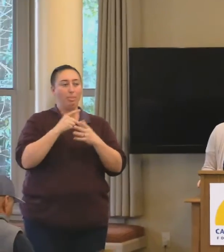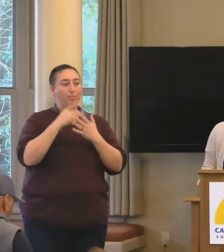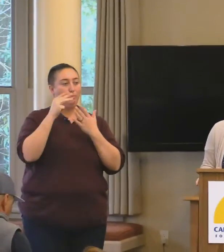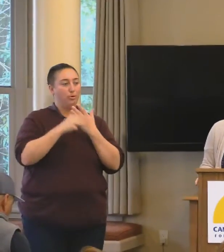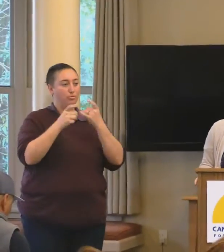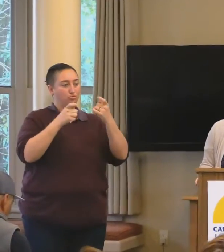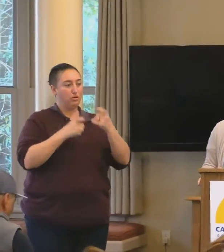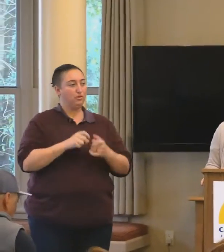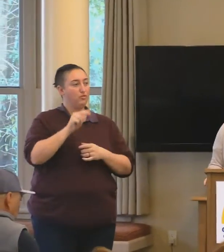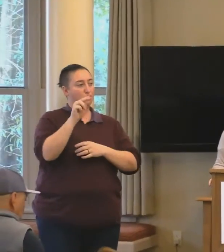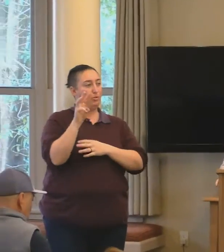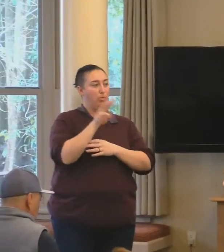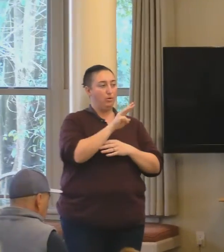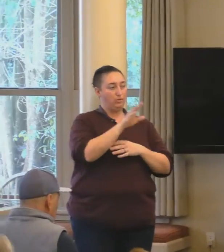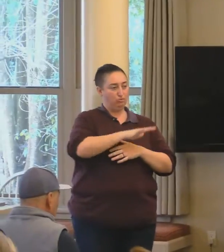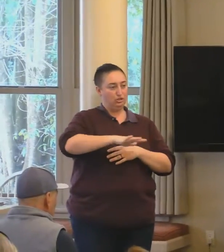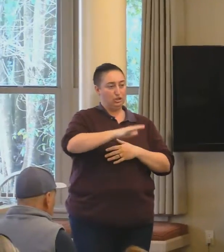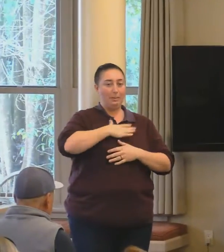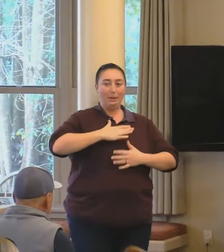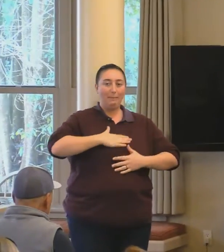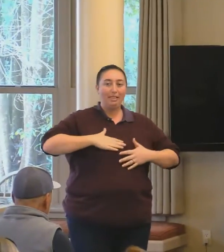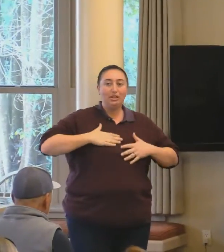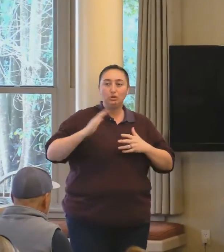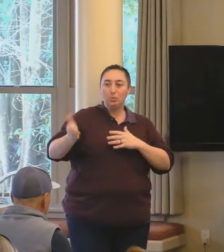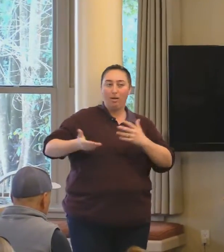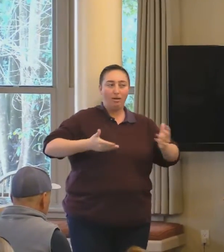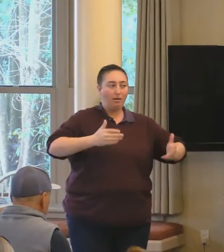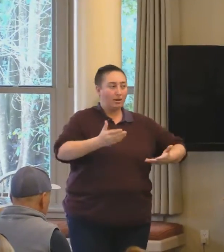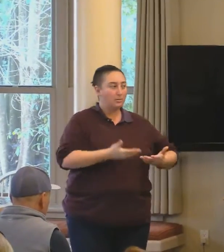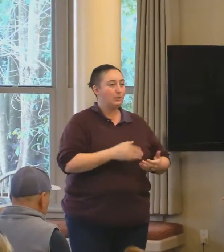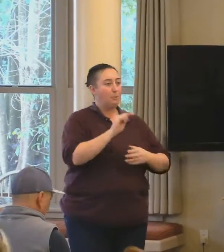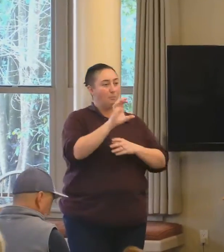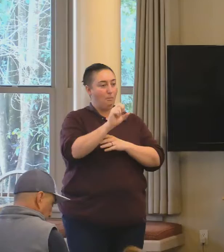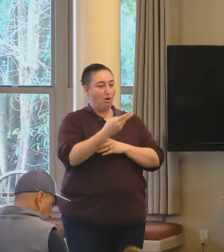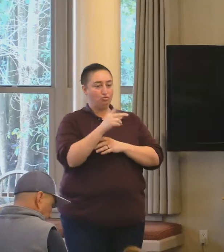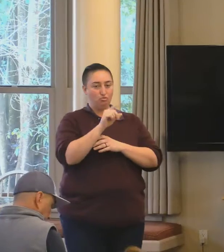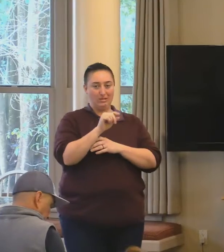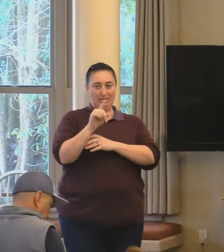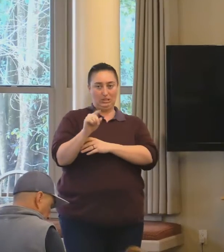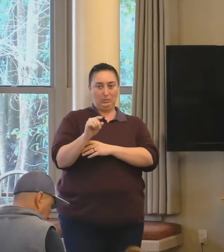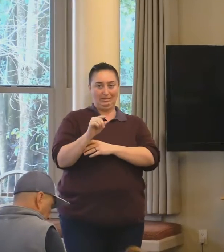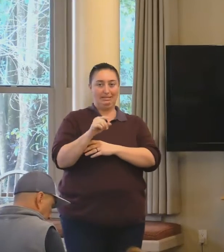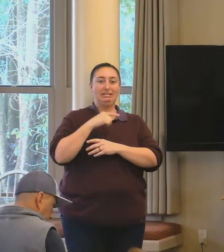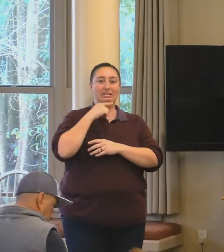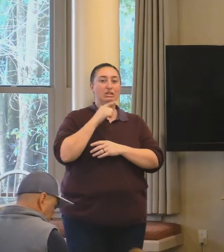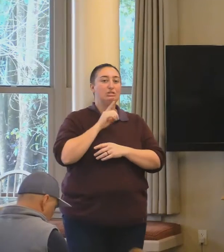Program director for the northwest region. It's my pleasure to welcome to you the March 2020 hearing dogs